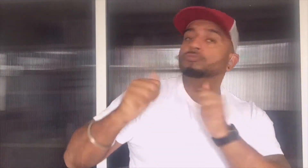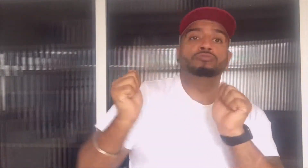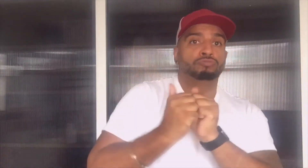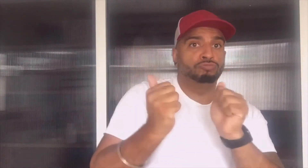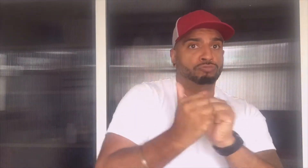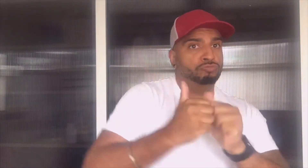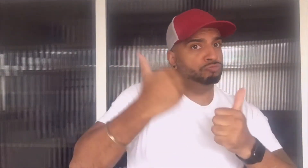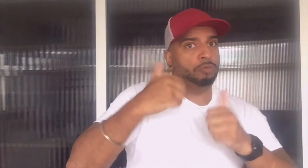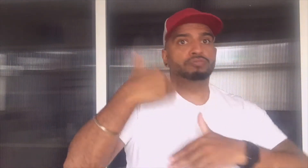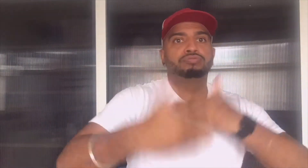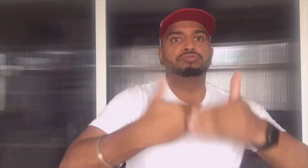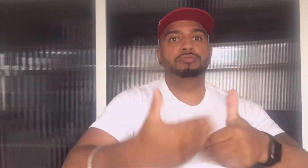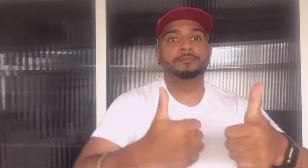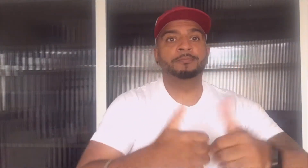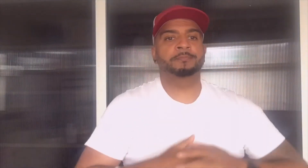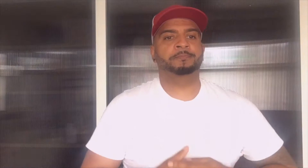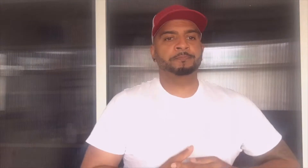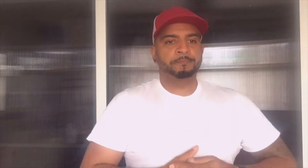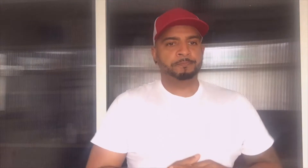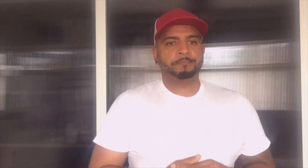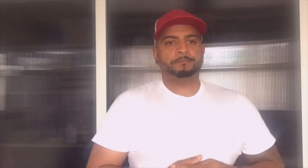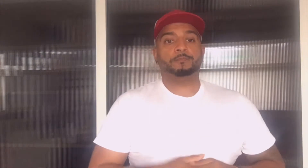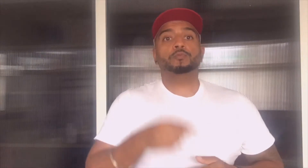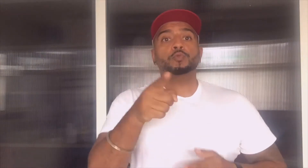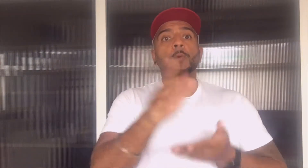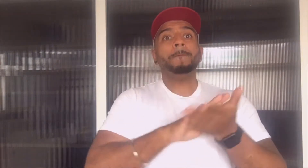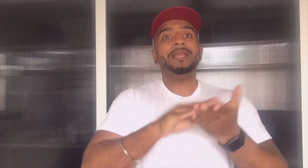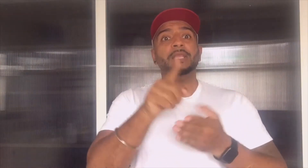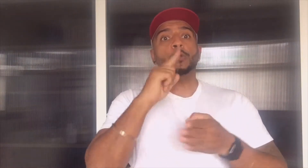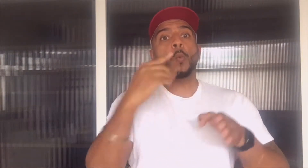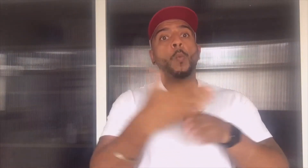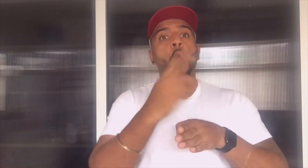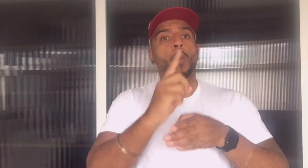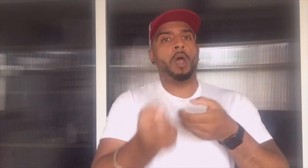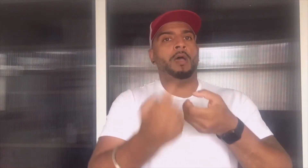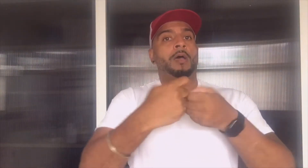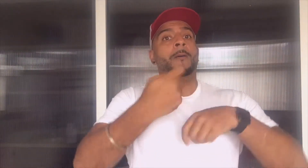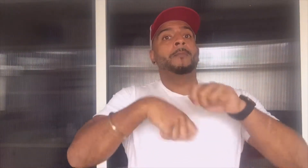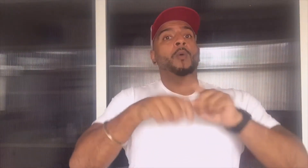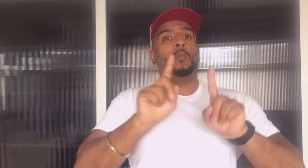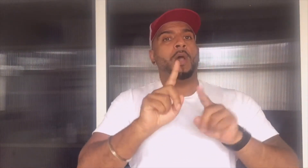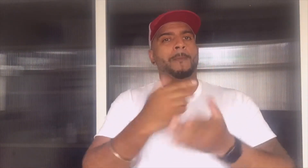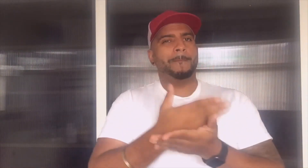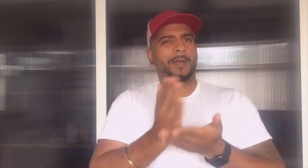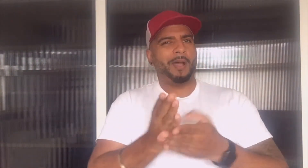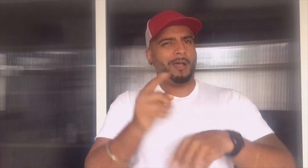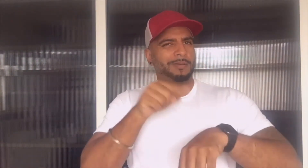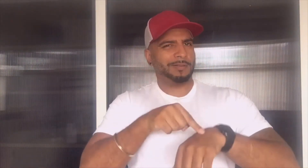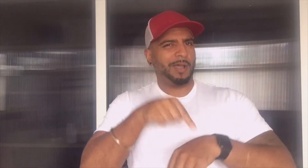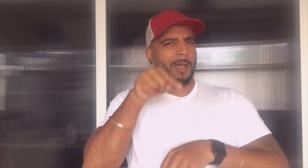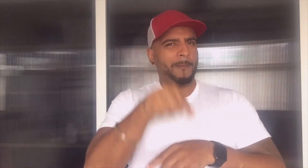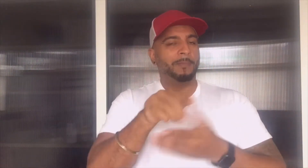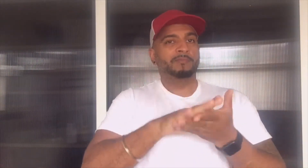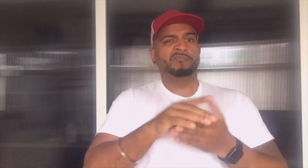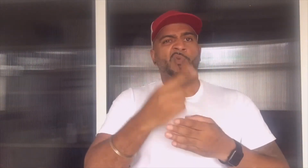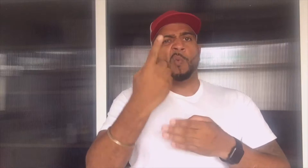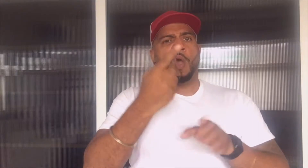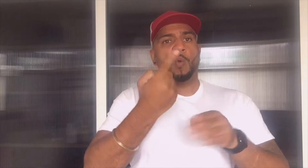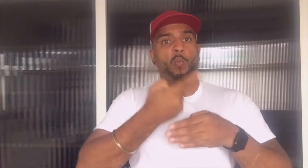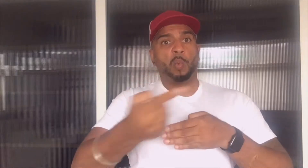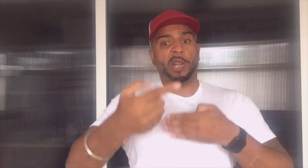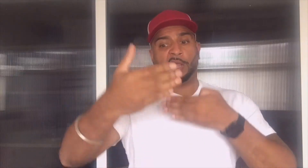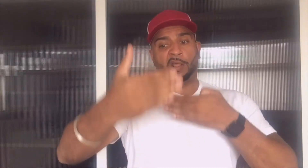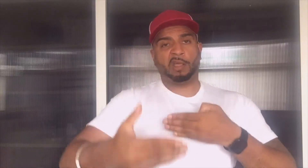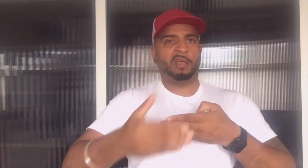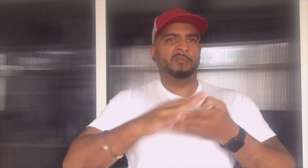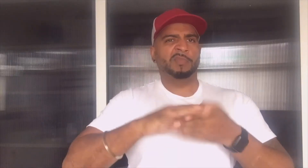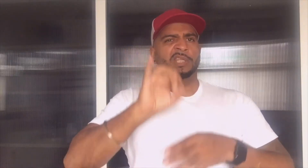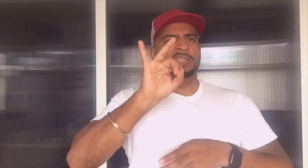We're looking for someone who is passionate about the visual arts and Disability equality.